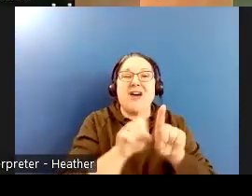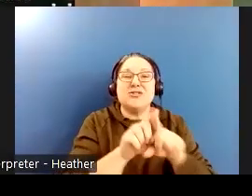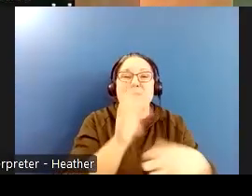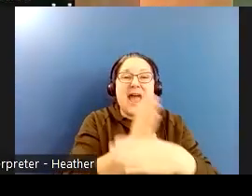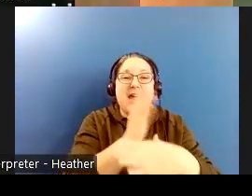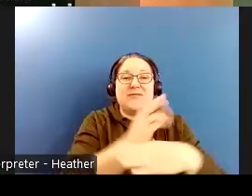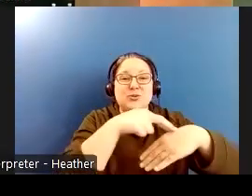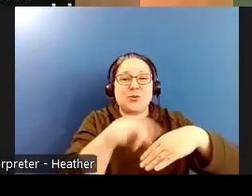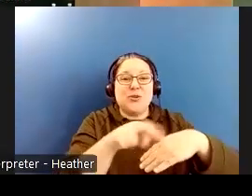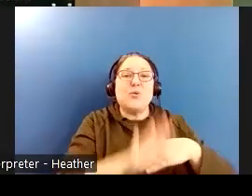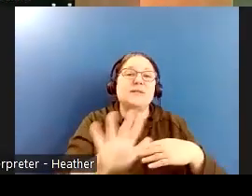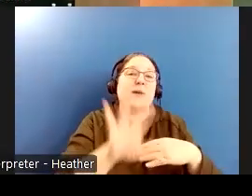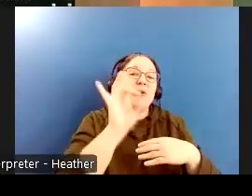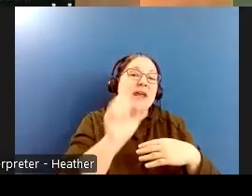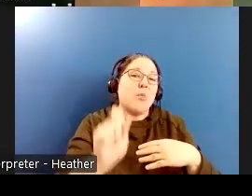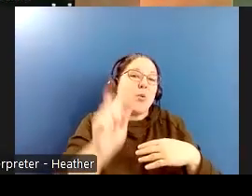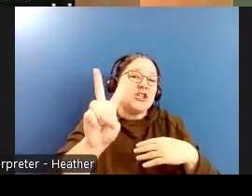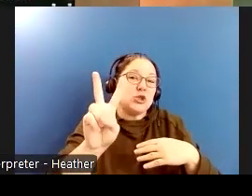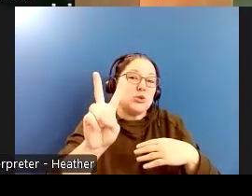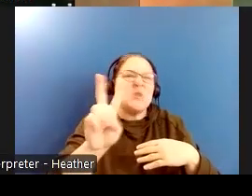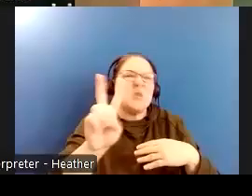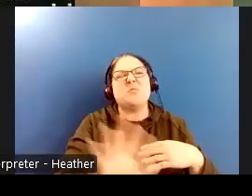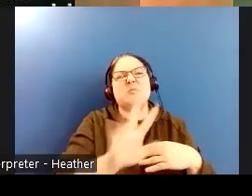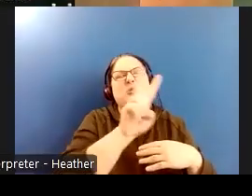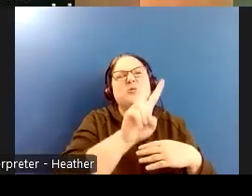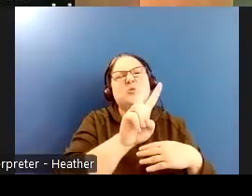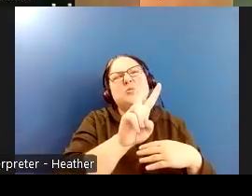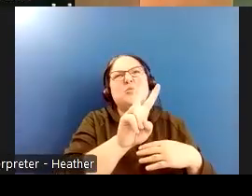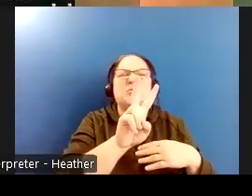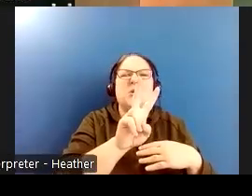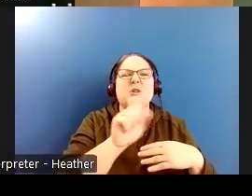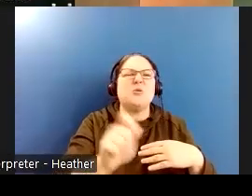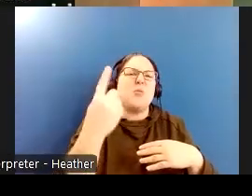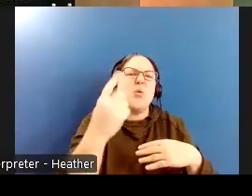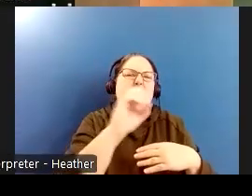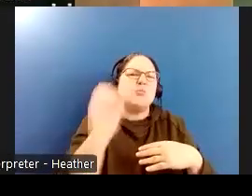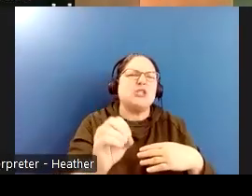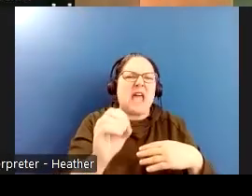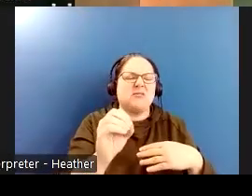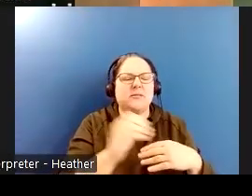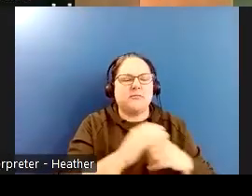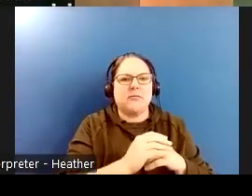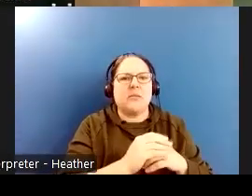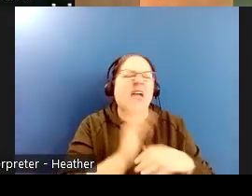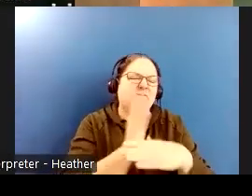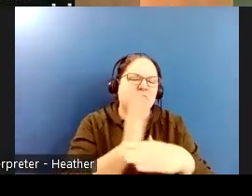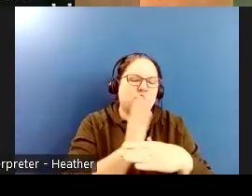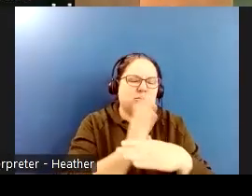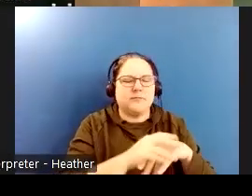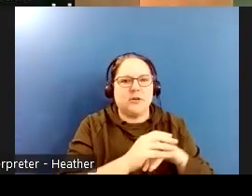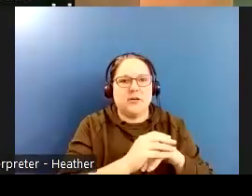about 8.2 which translates to about two and a half two 2.1% on average. Uh believe it or not,